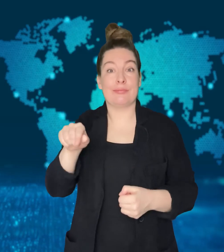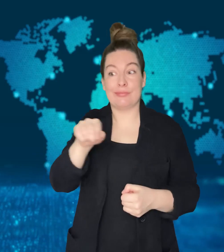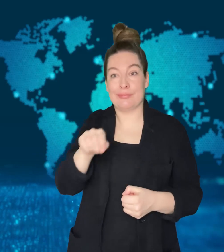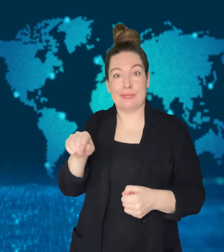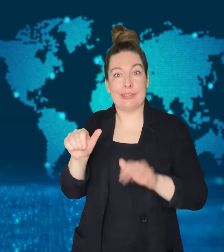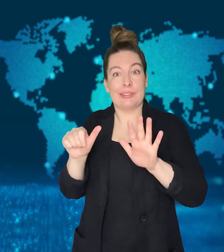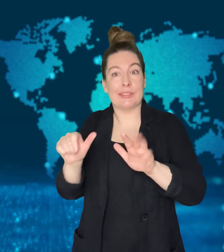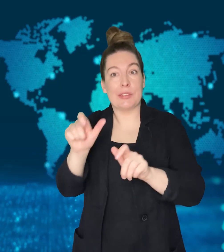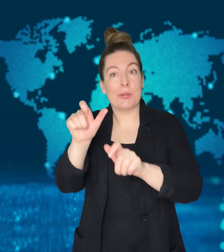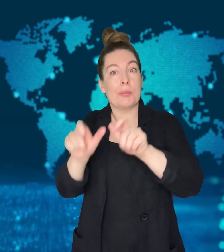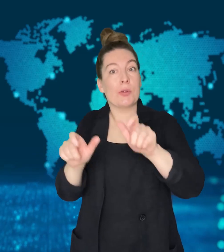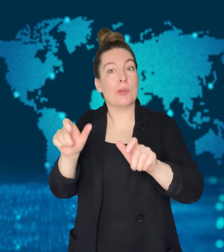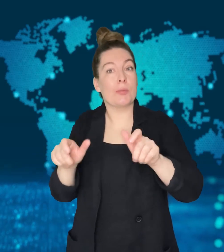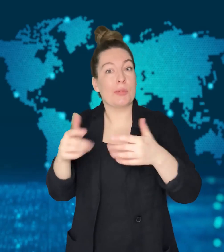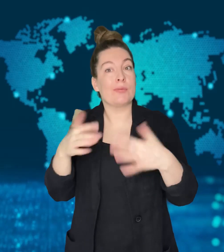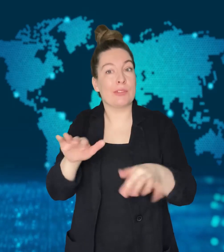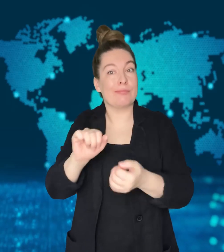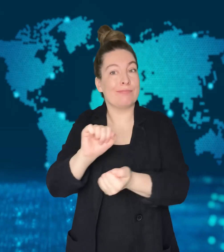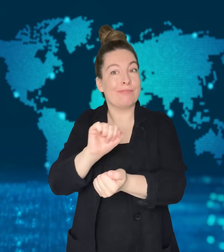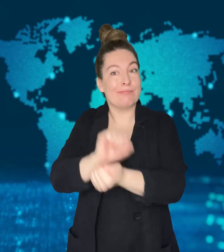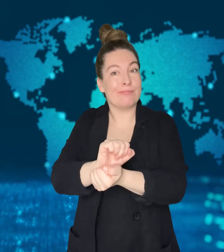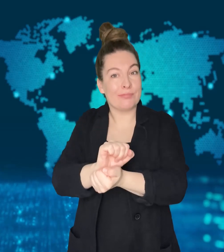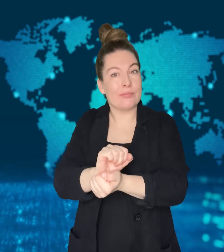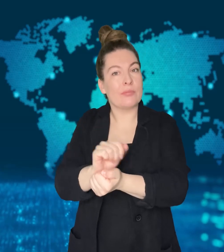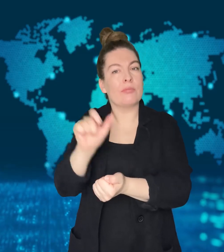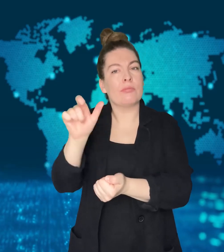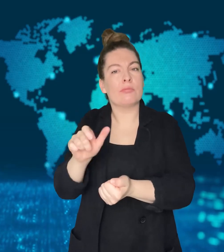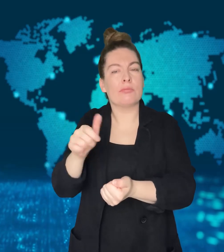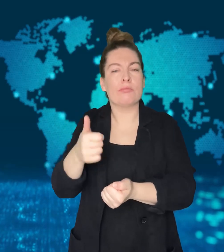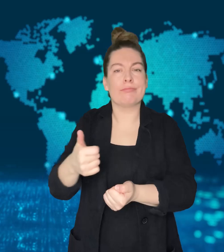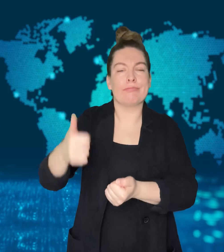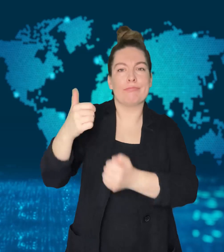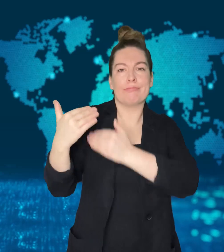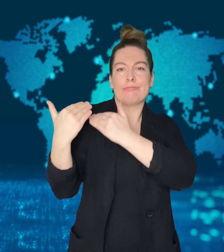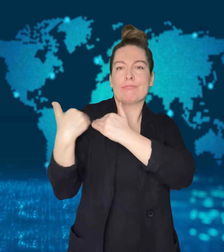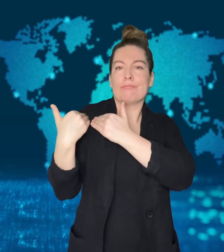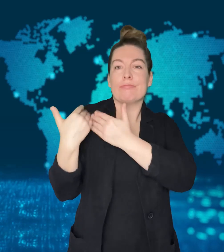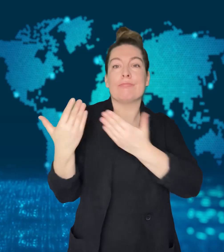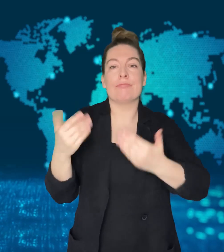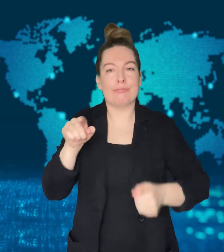named Dayemuddin, and five workers who had been making the firearms.